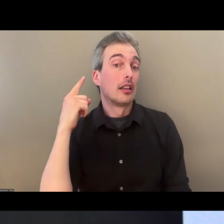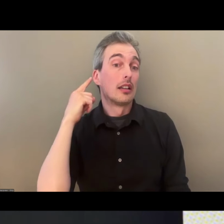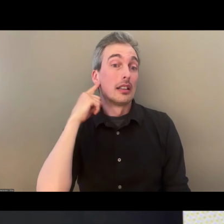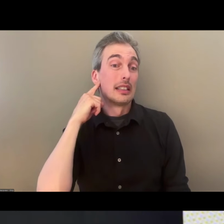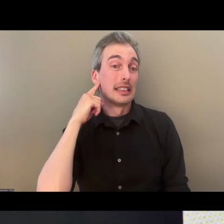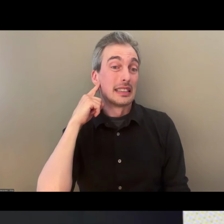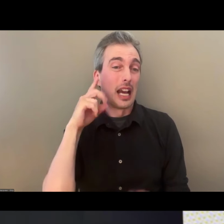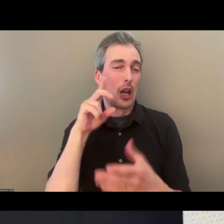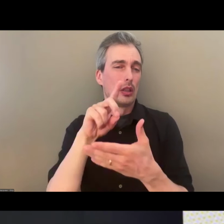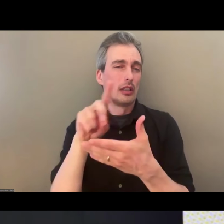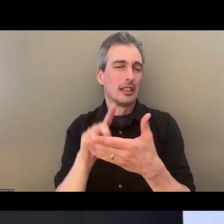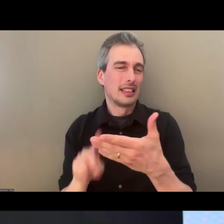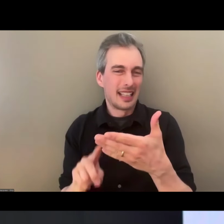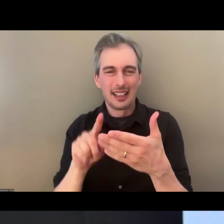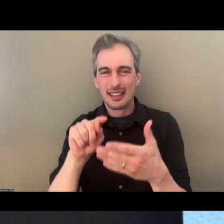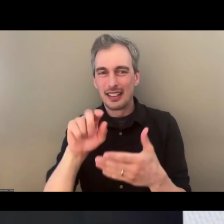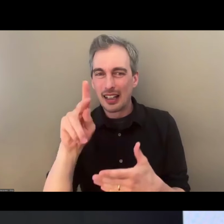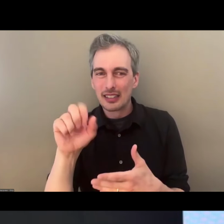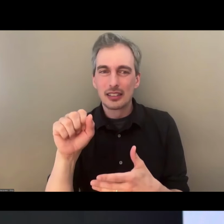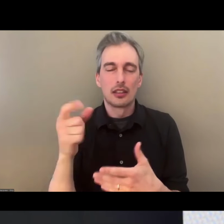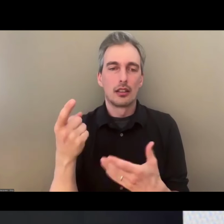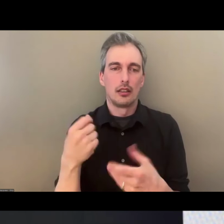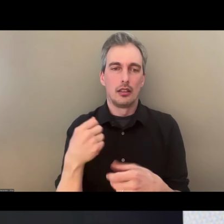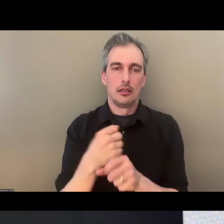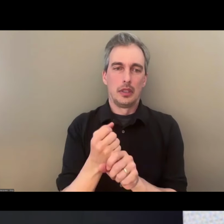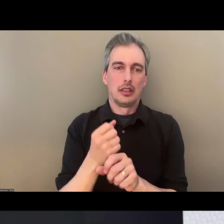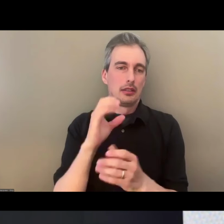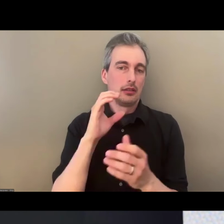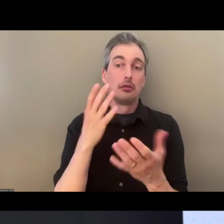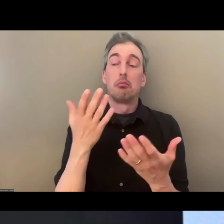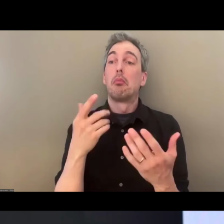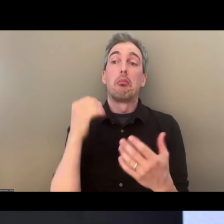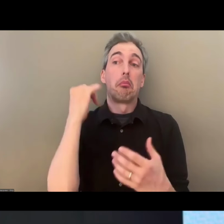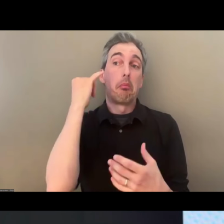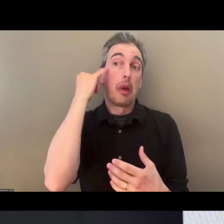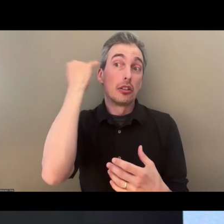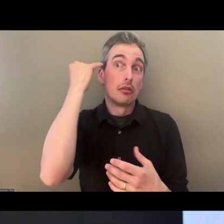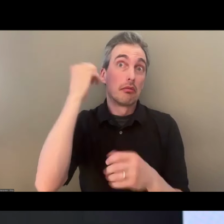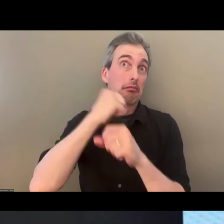making a drama podcast, and you want to insert a footstep sound.